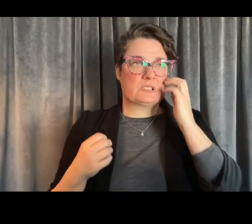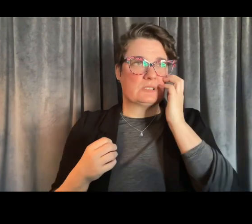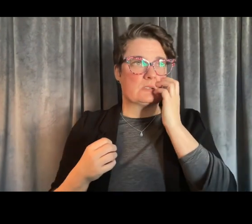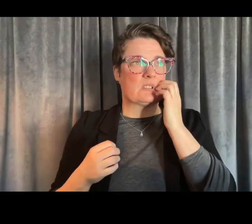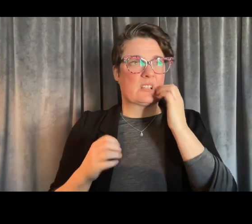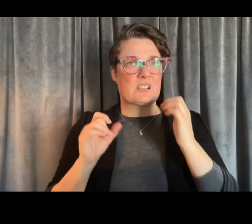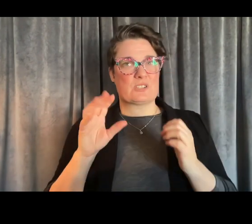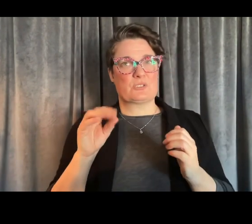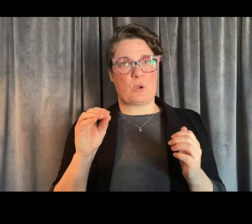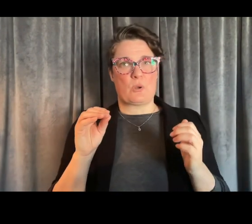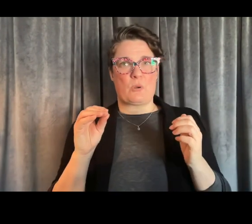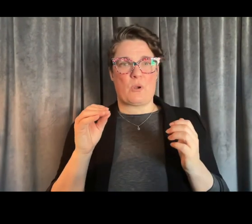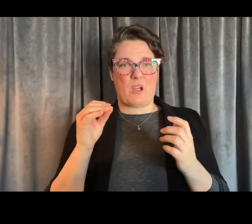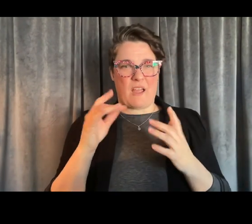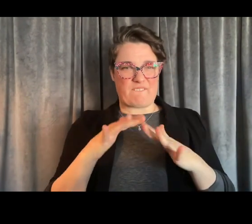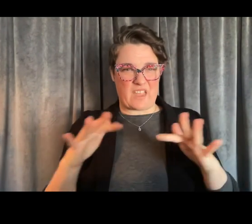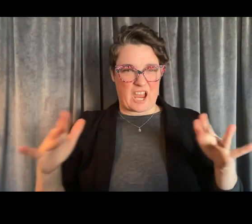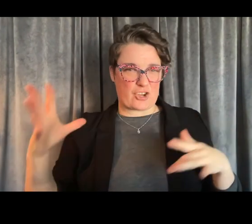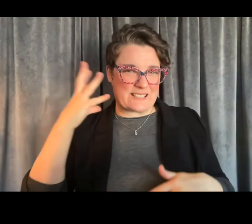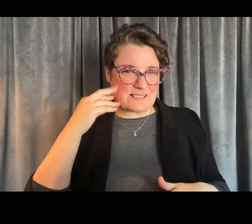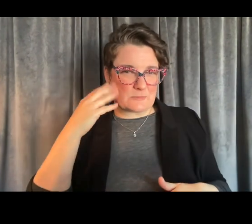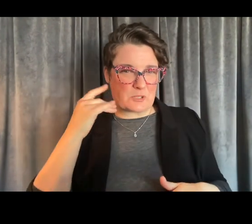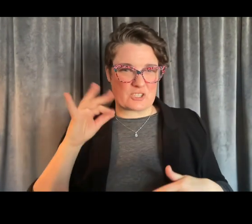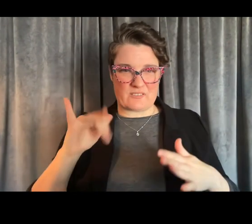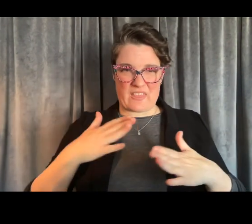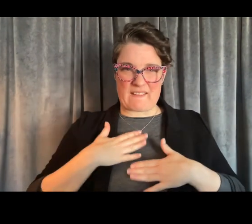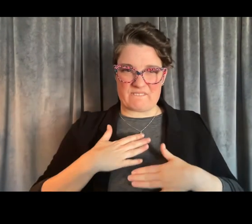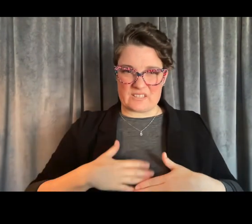through the physical act of eating these things of like, you're like, oh, it's